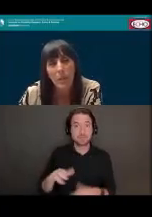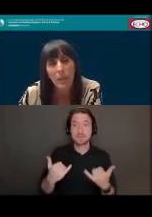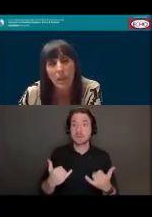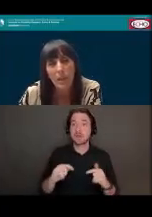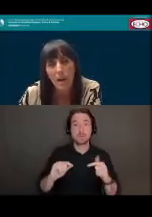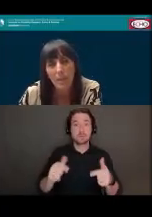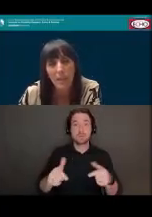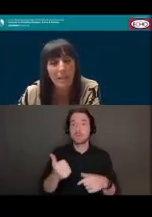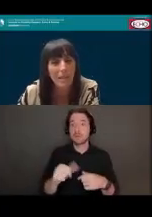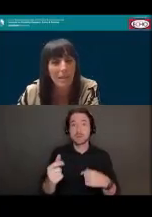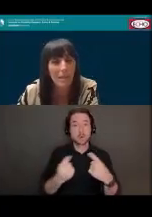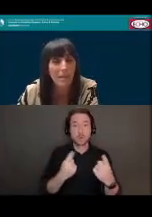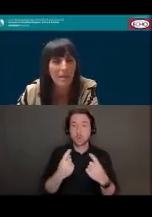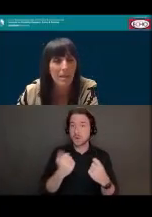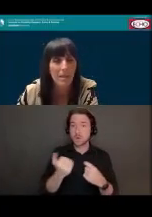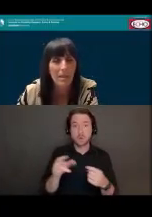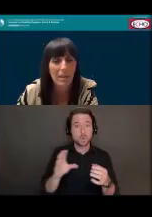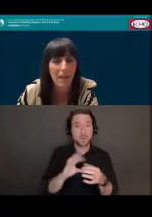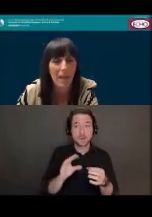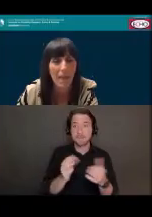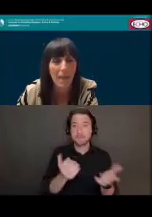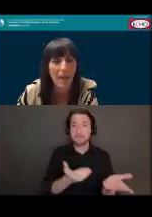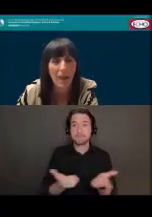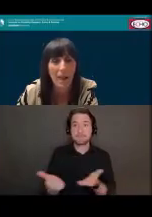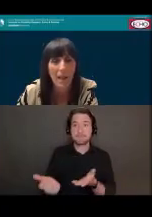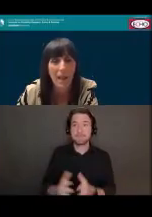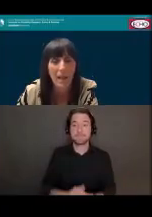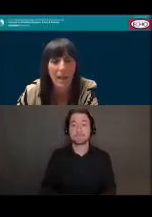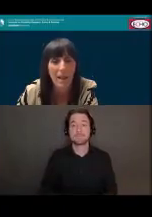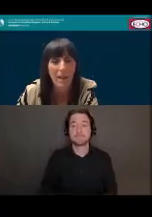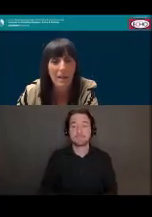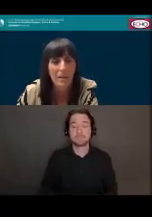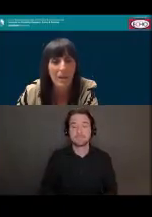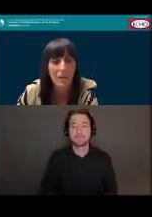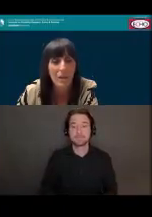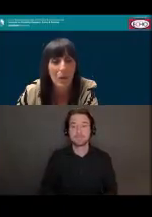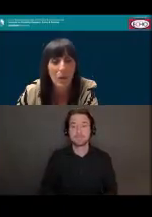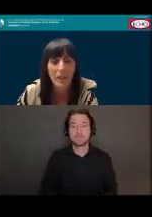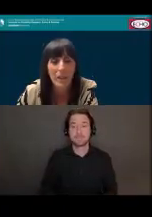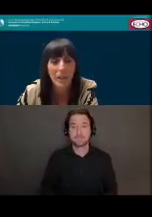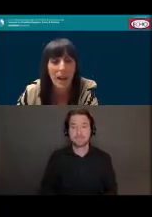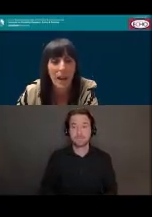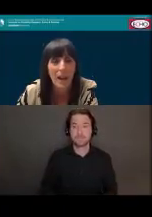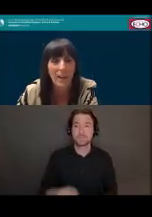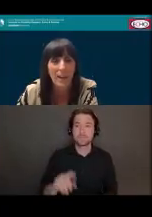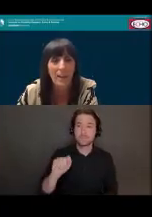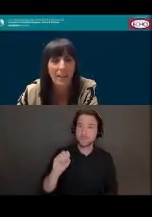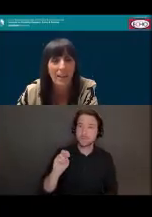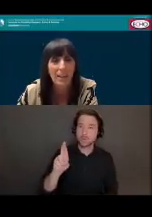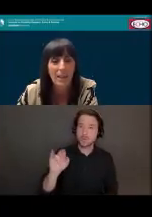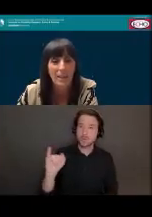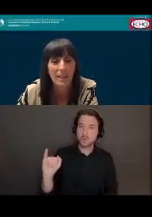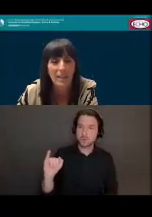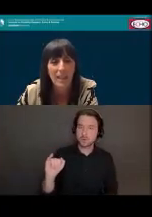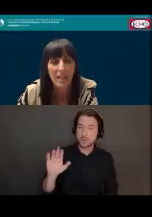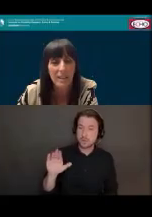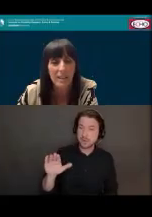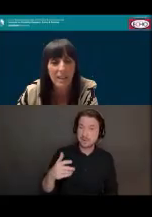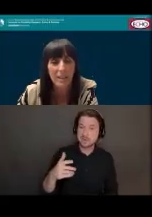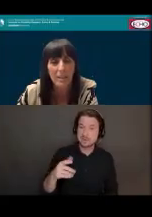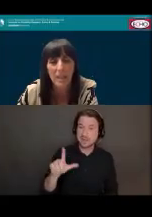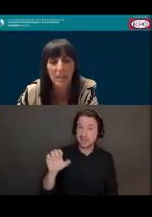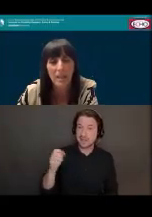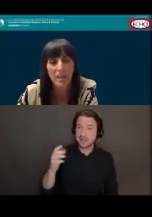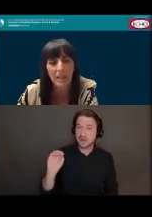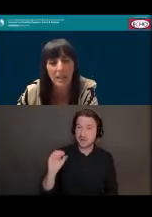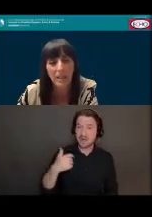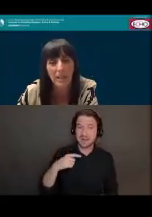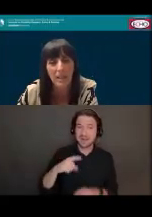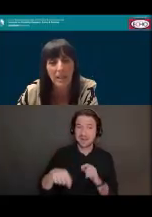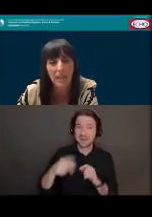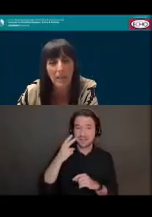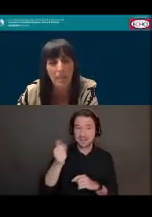or comments, and Tori I and Leo, I can't see anybody yet, so I